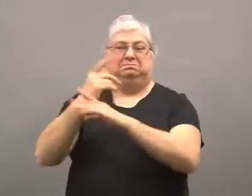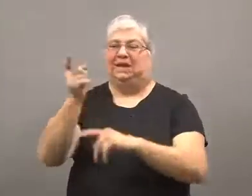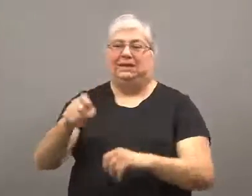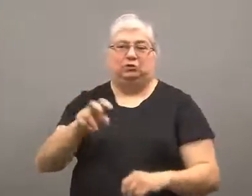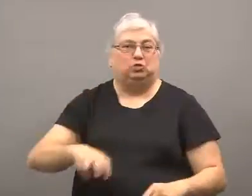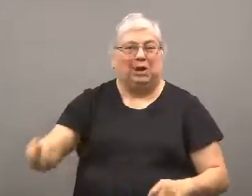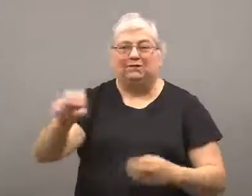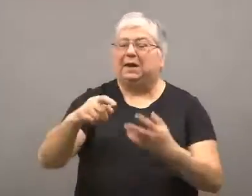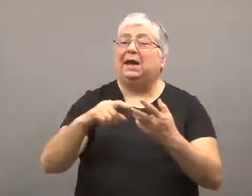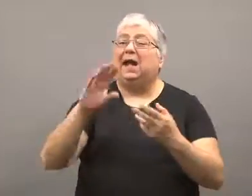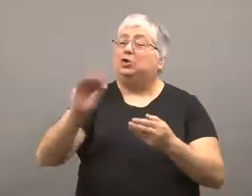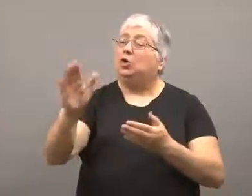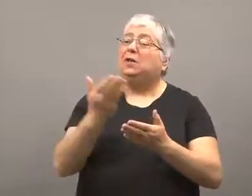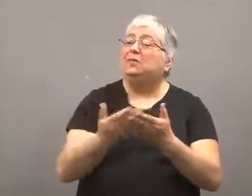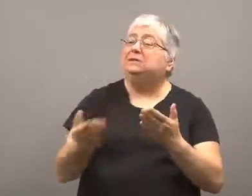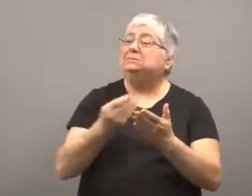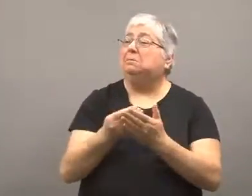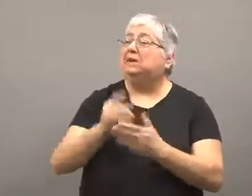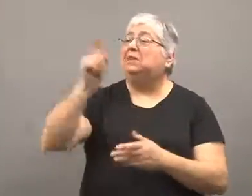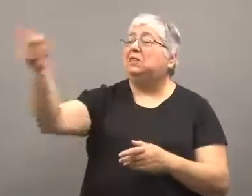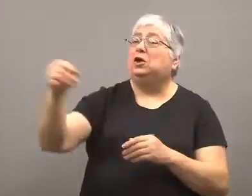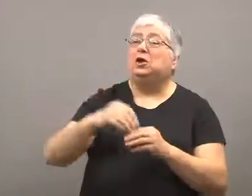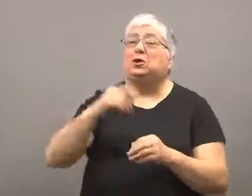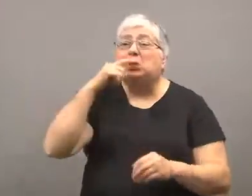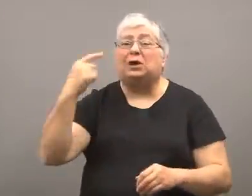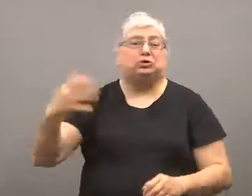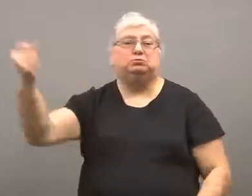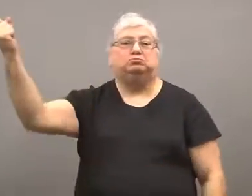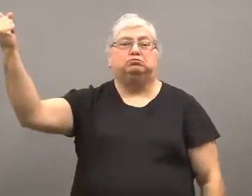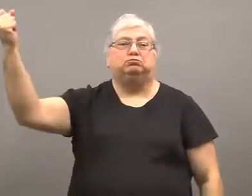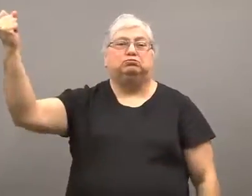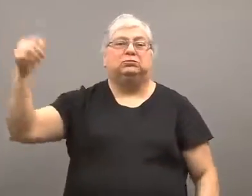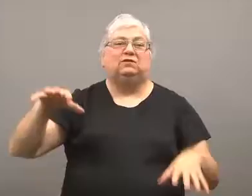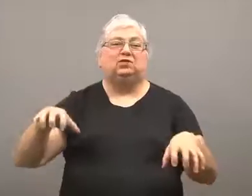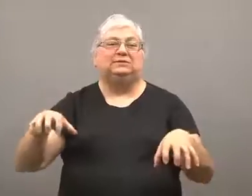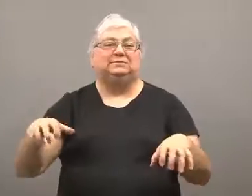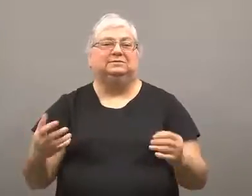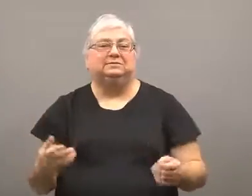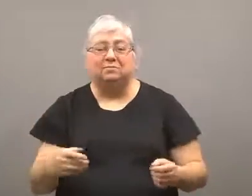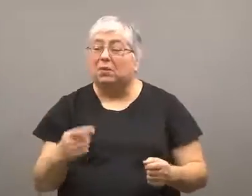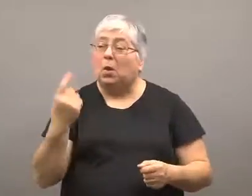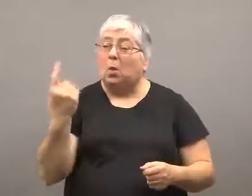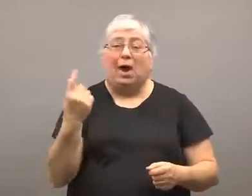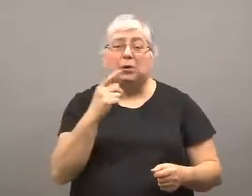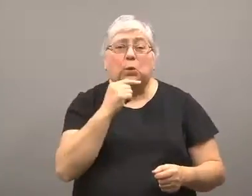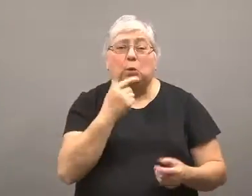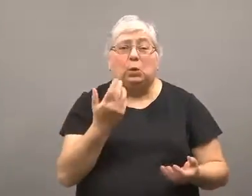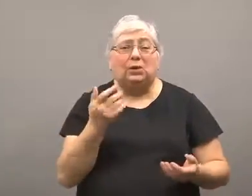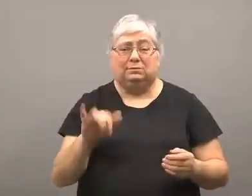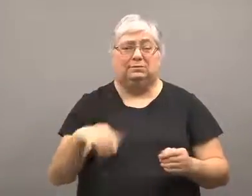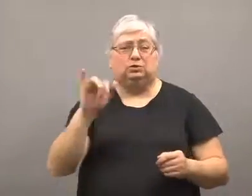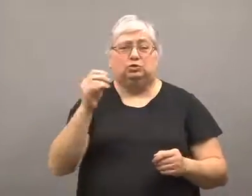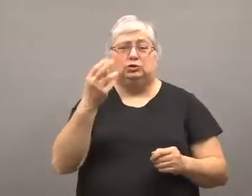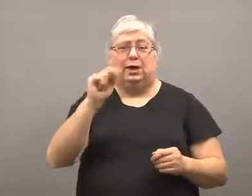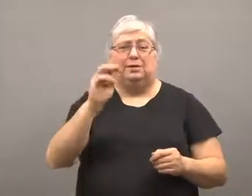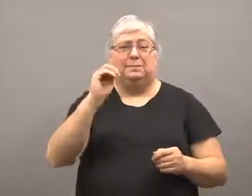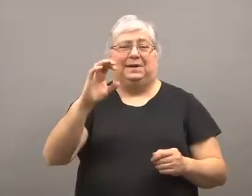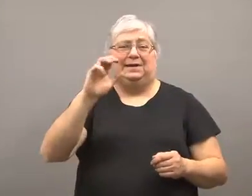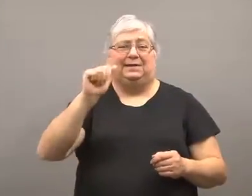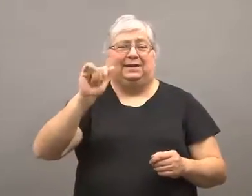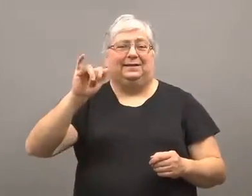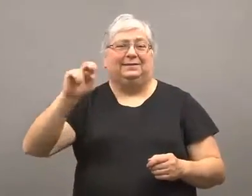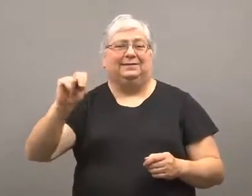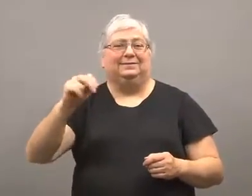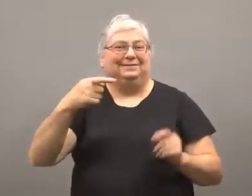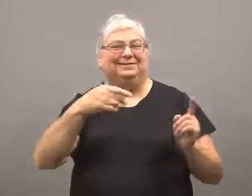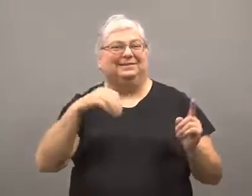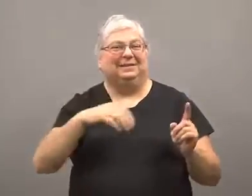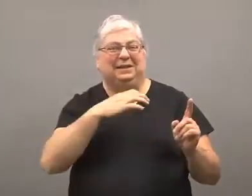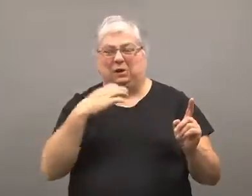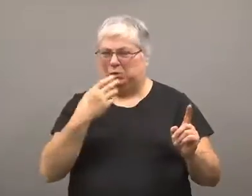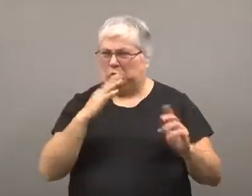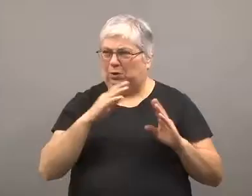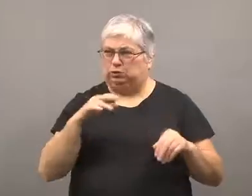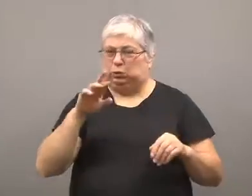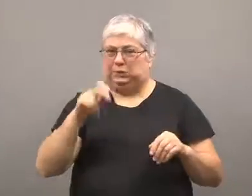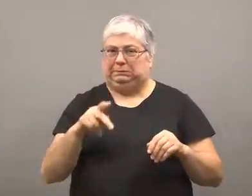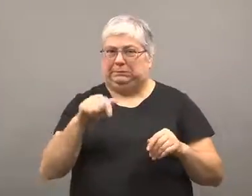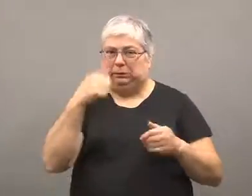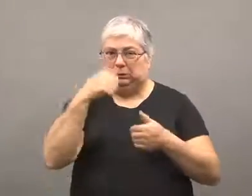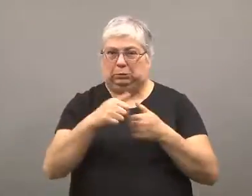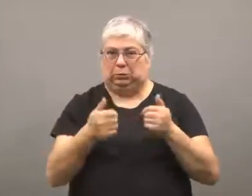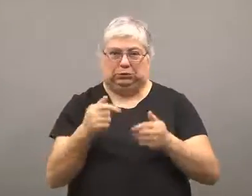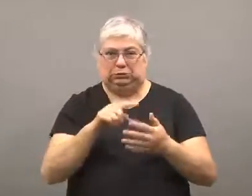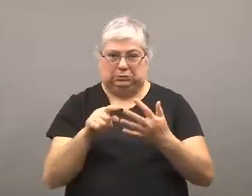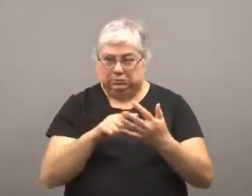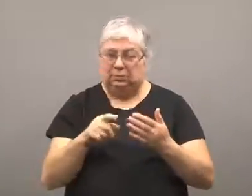Travel bans were issued against them and their assets frozen.